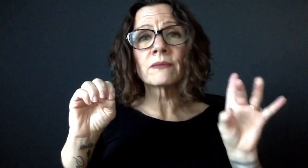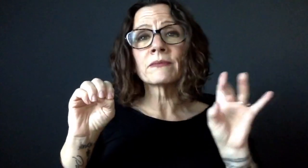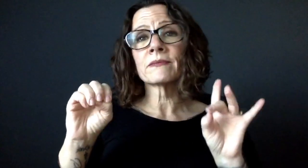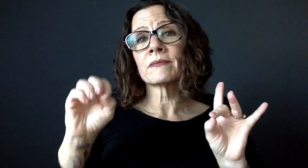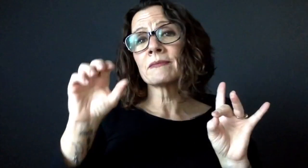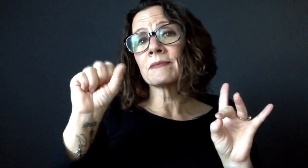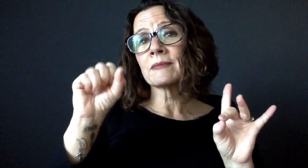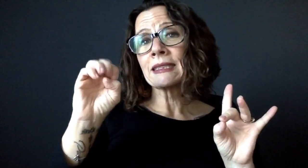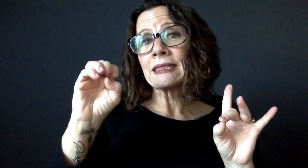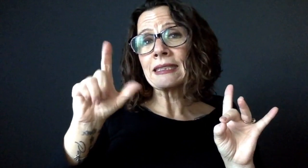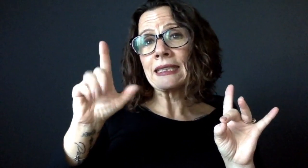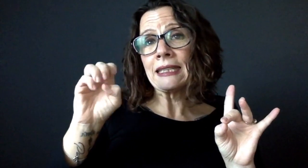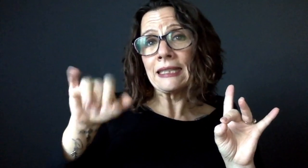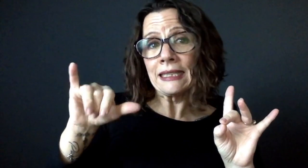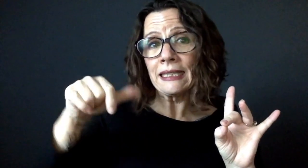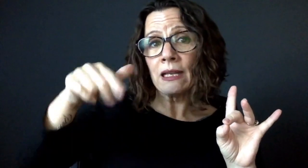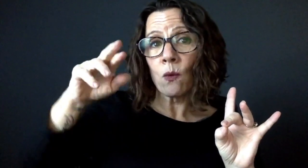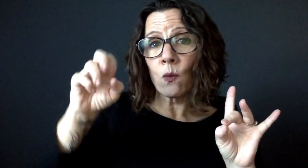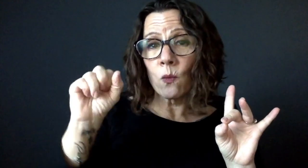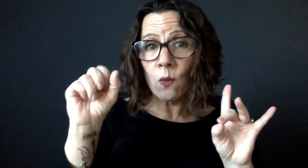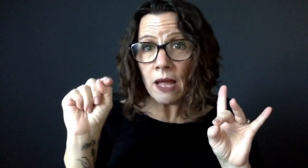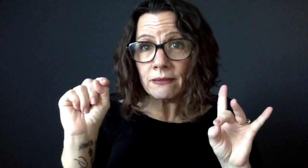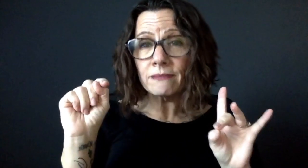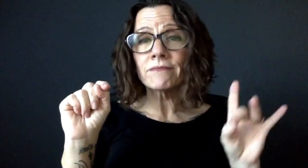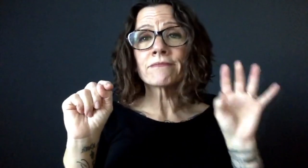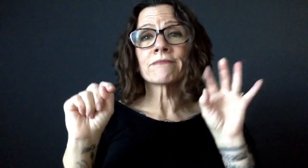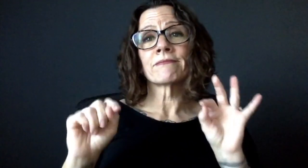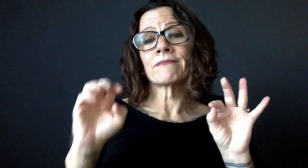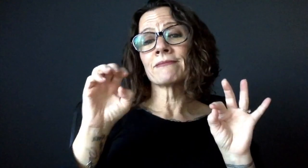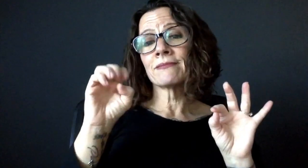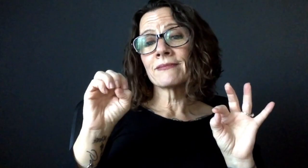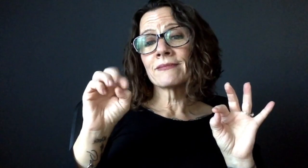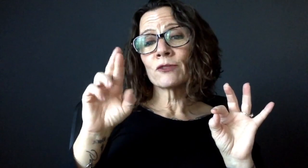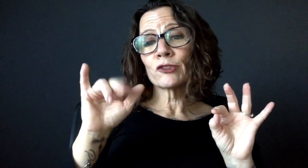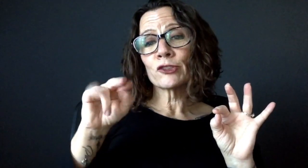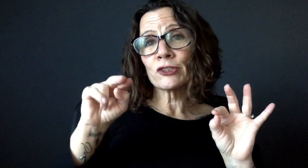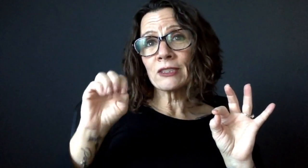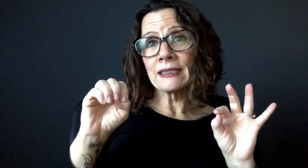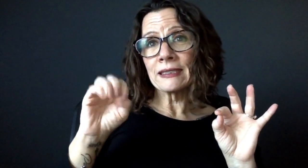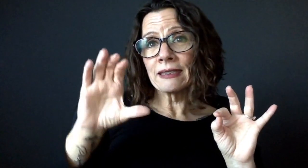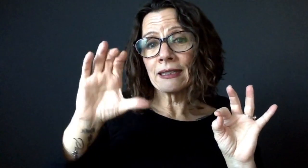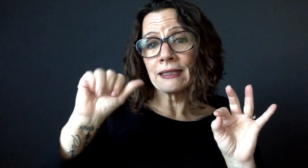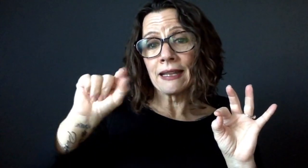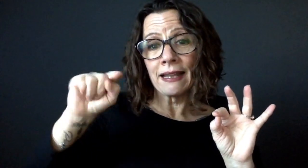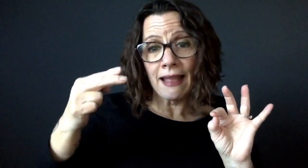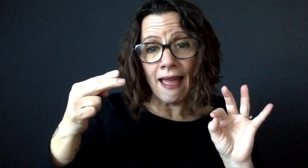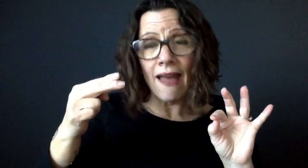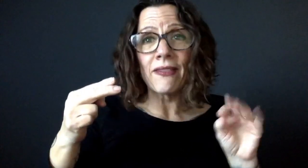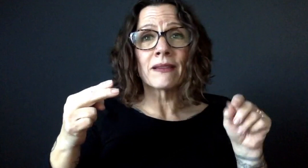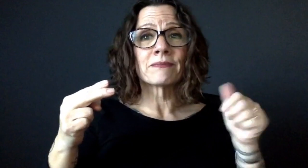seeley quest, Ernie Cath,